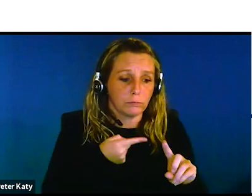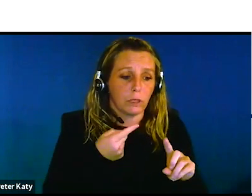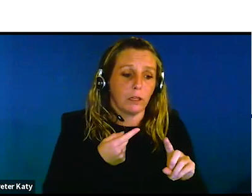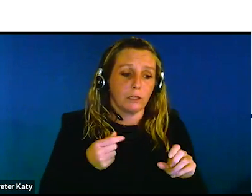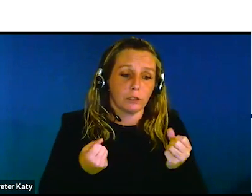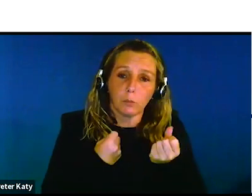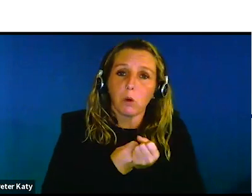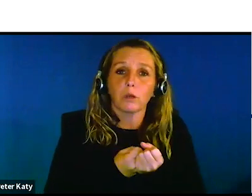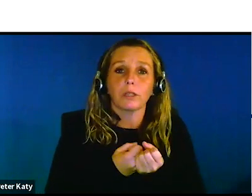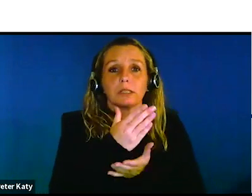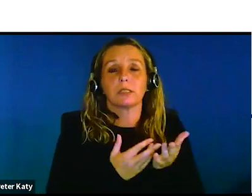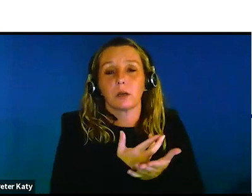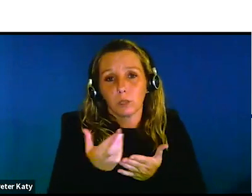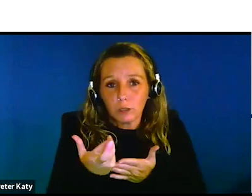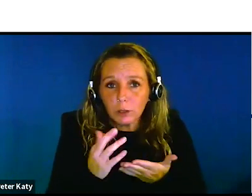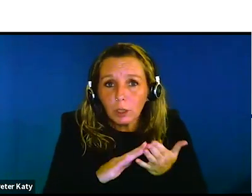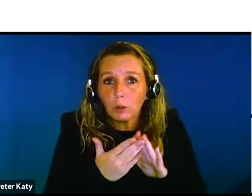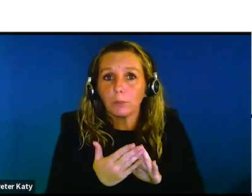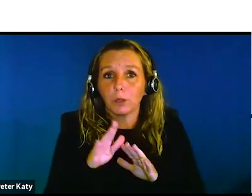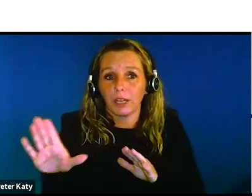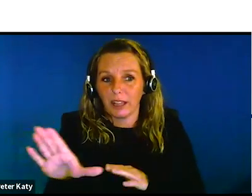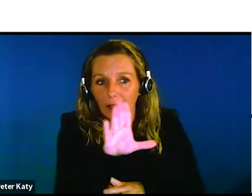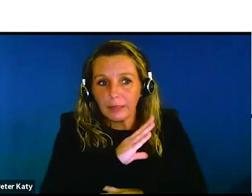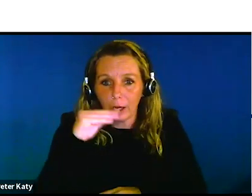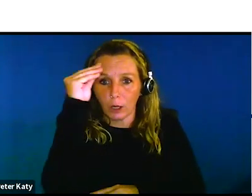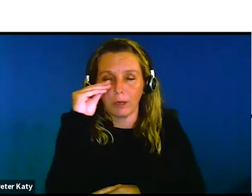some resources, community input, as Mark mentioned.